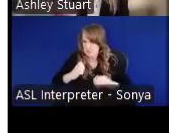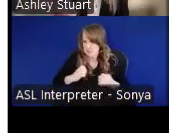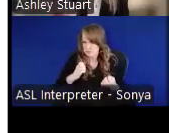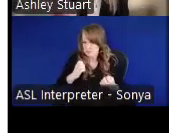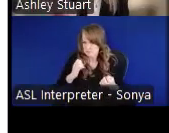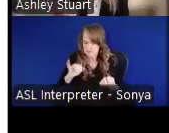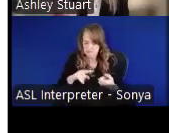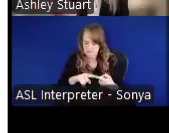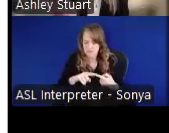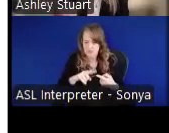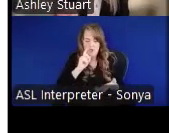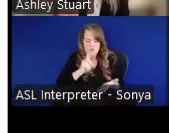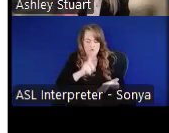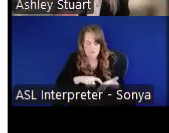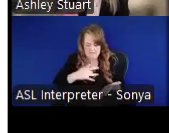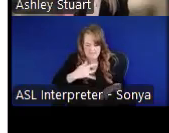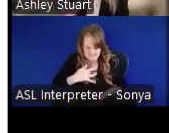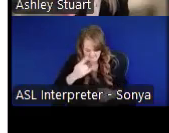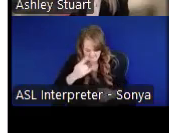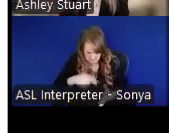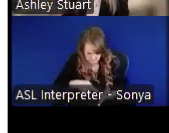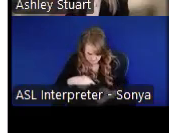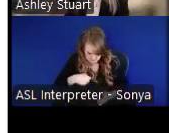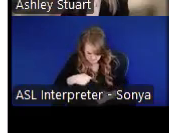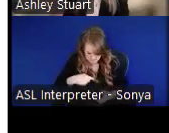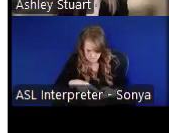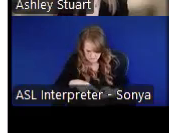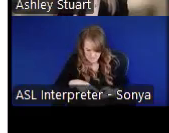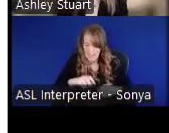the way that we're feeling and then be able to employ the